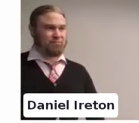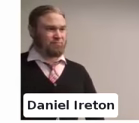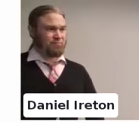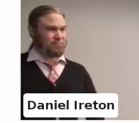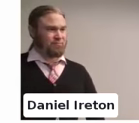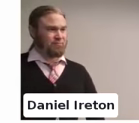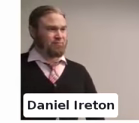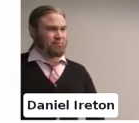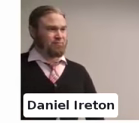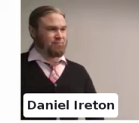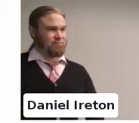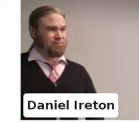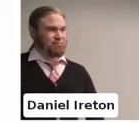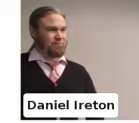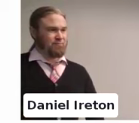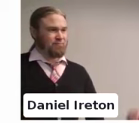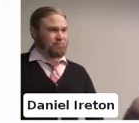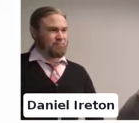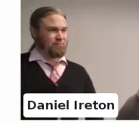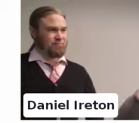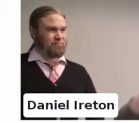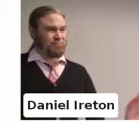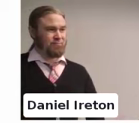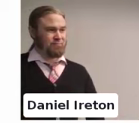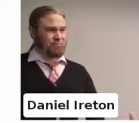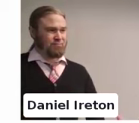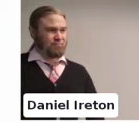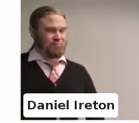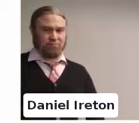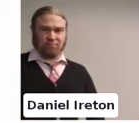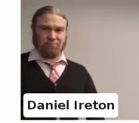Angie: More disabled gnome play test with us, you know, give us their feedback the better our modifications become.